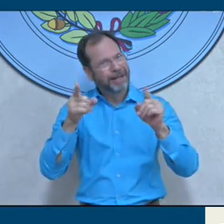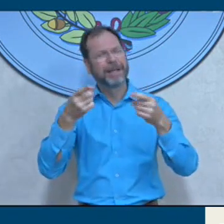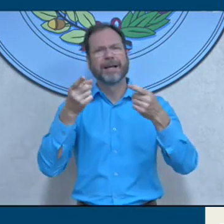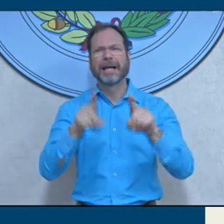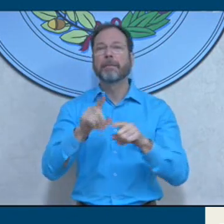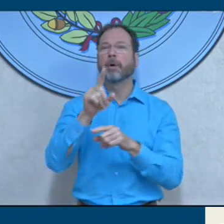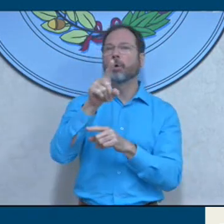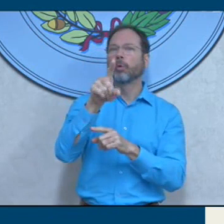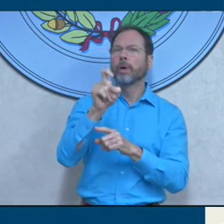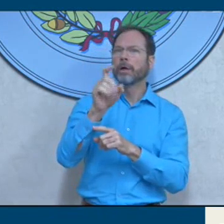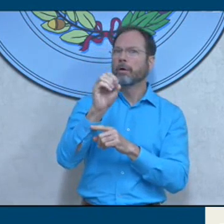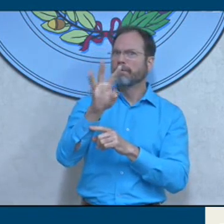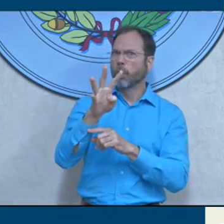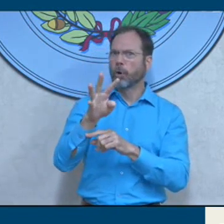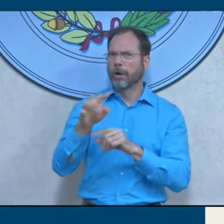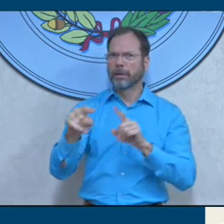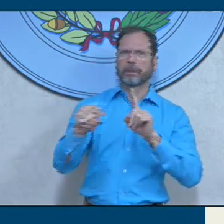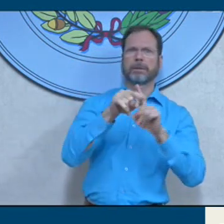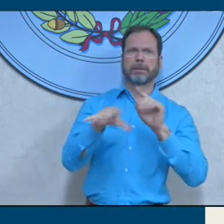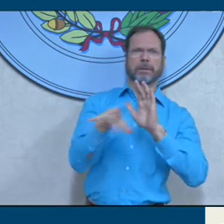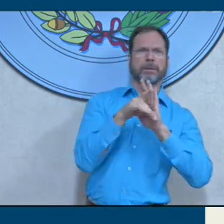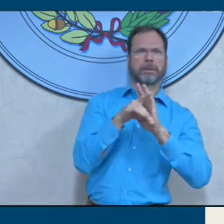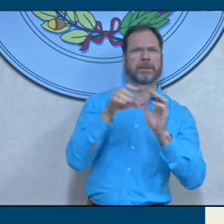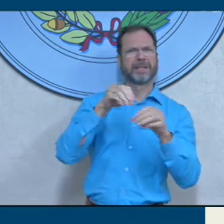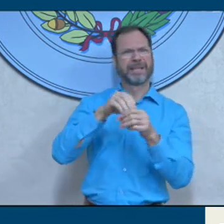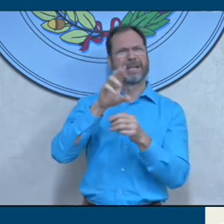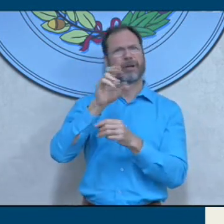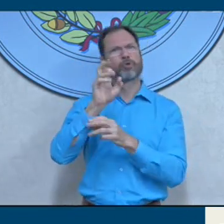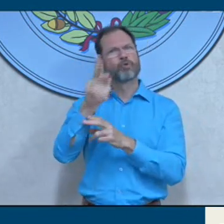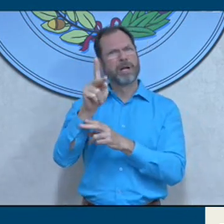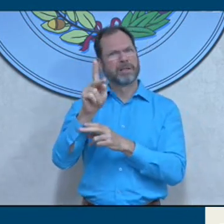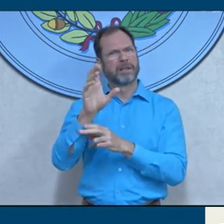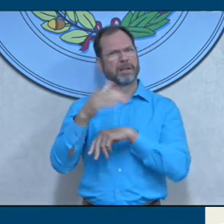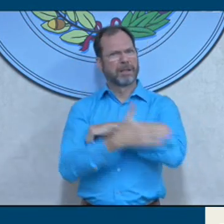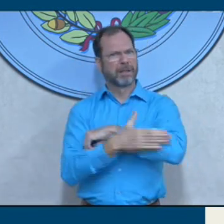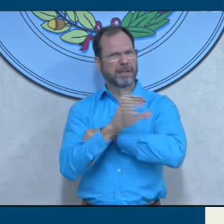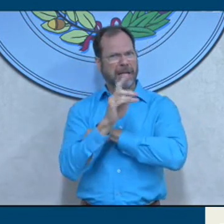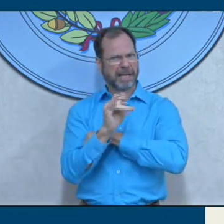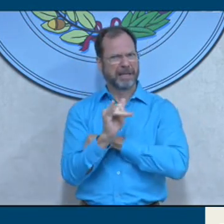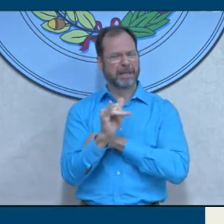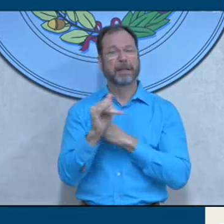RUSK COUNTY TEXAS THERE TYPICALLY ARE NOT THAT VERY MANY PEOPLE WHO TEST POSITIVE HOWEVER THERE WAS A REPORT OF